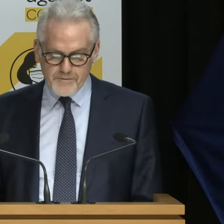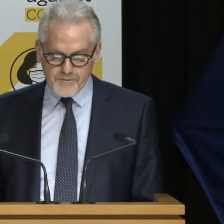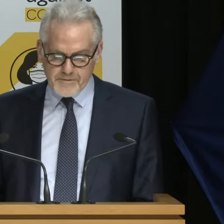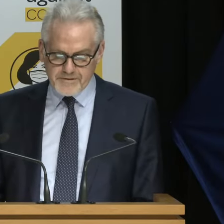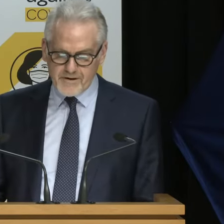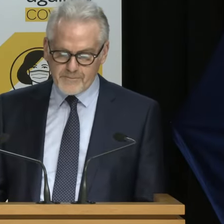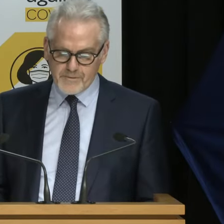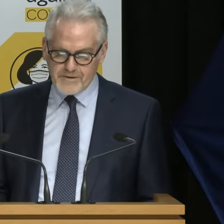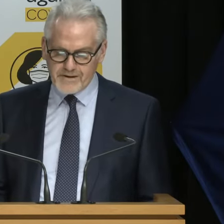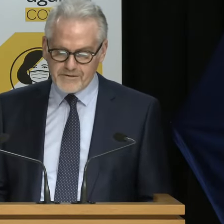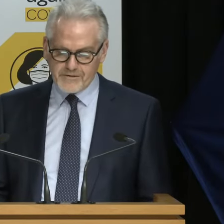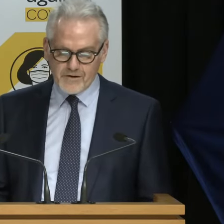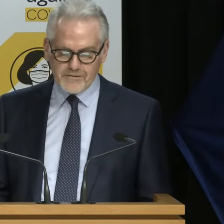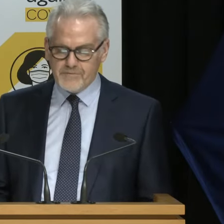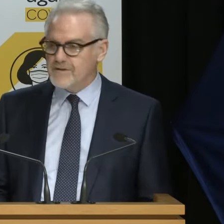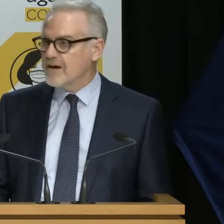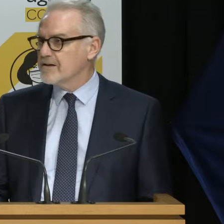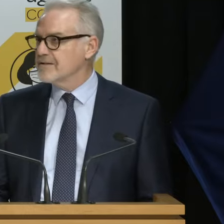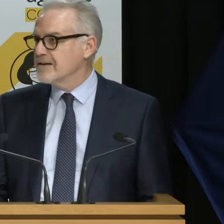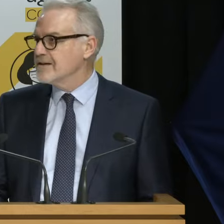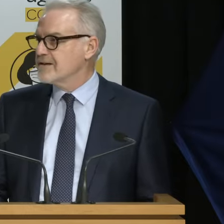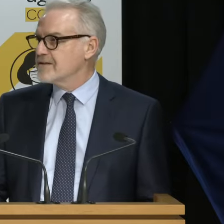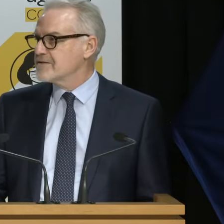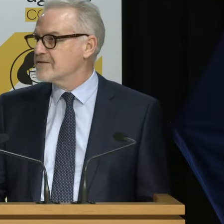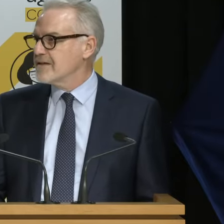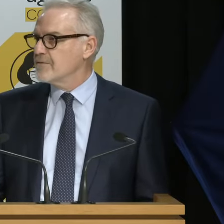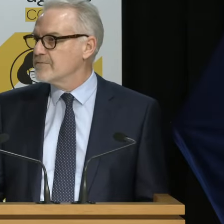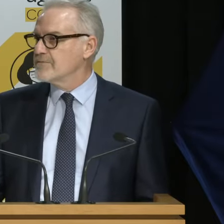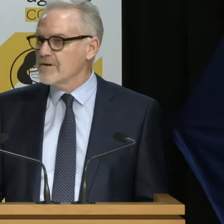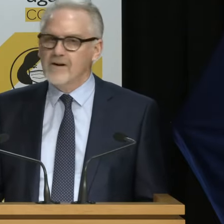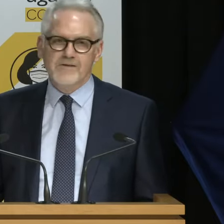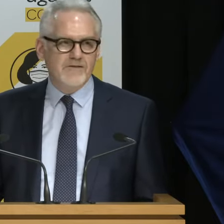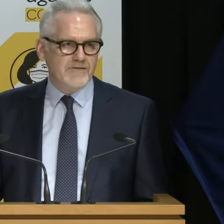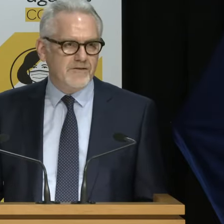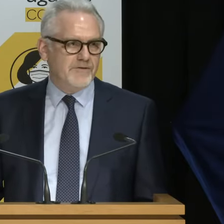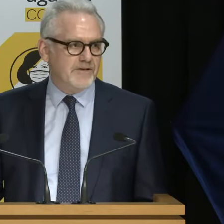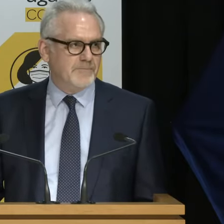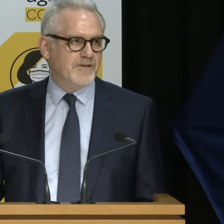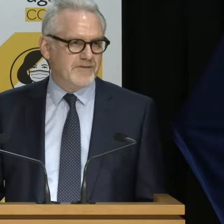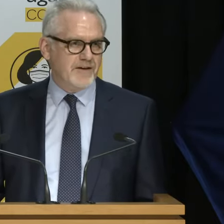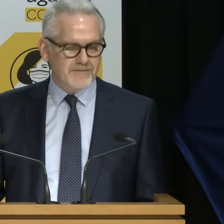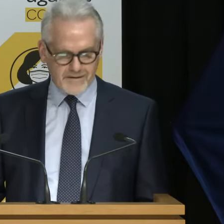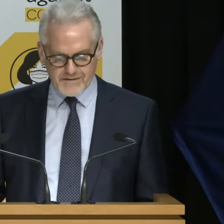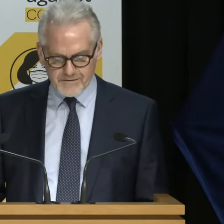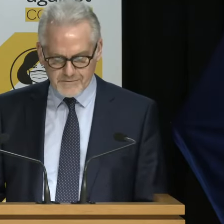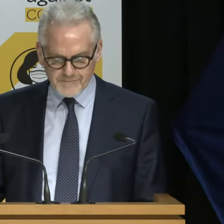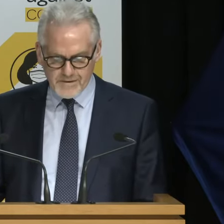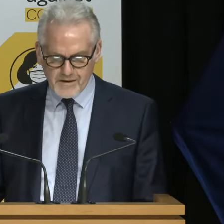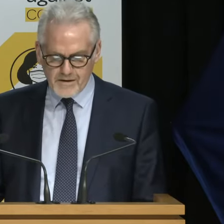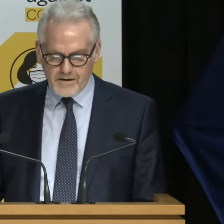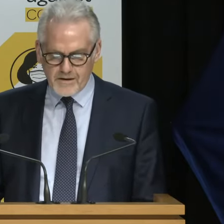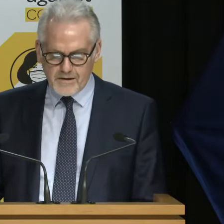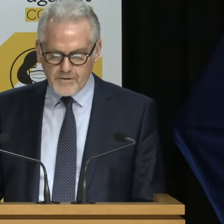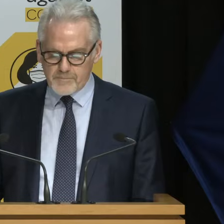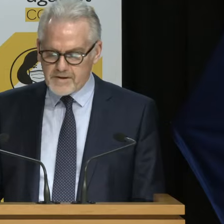Zealand's and any response.